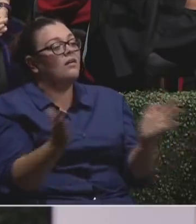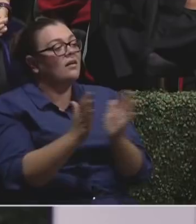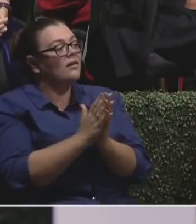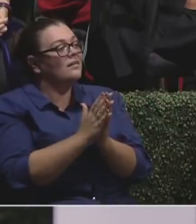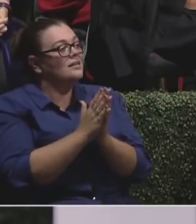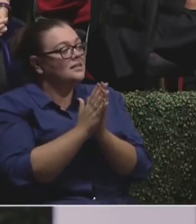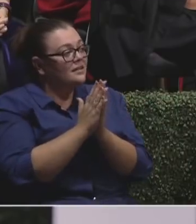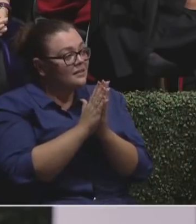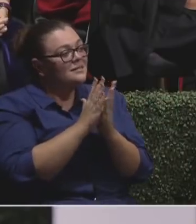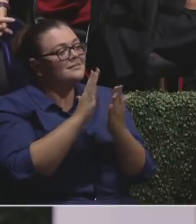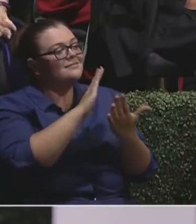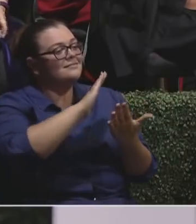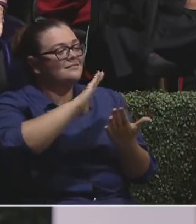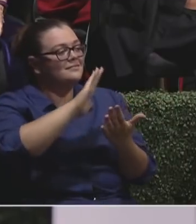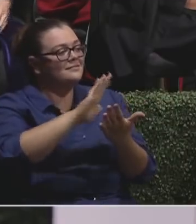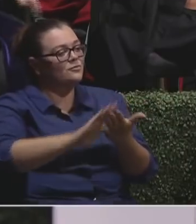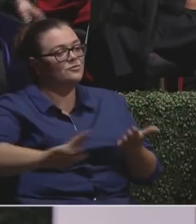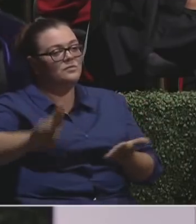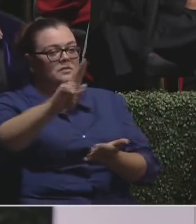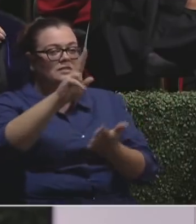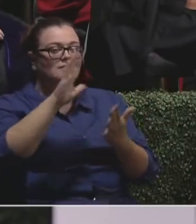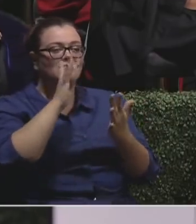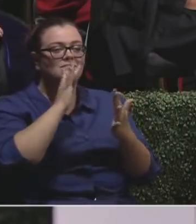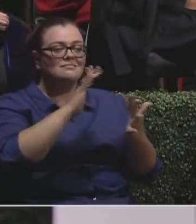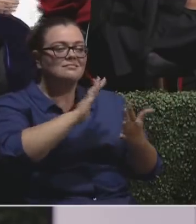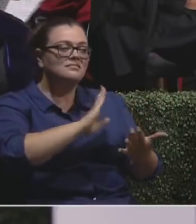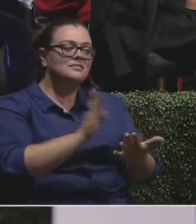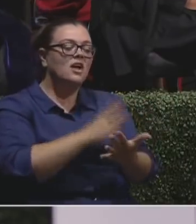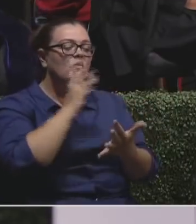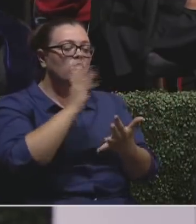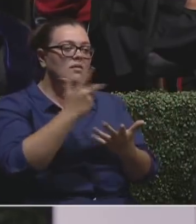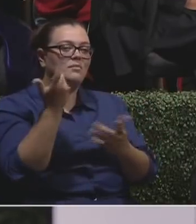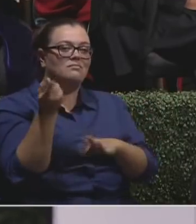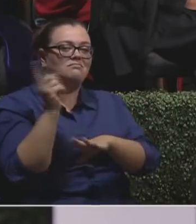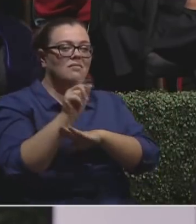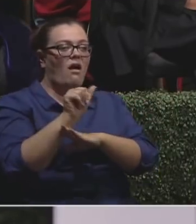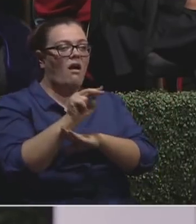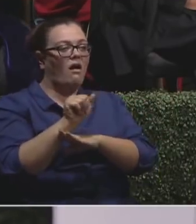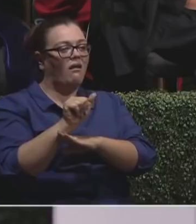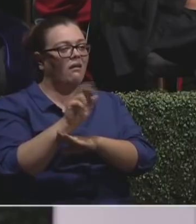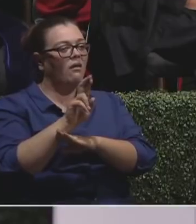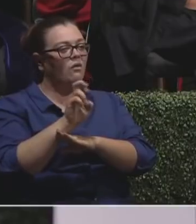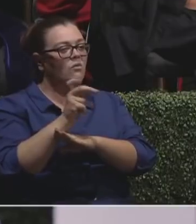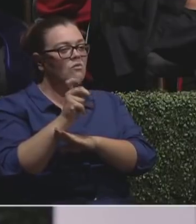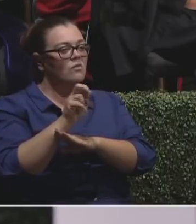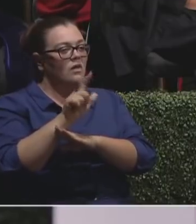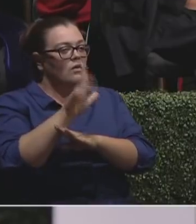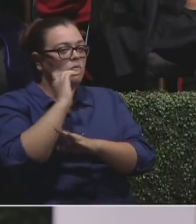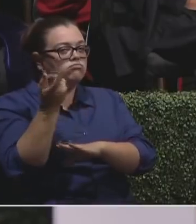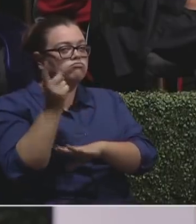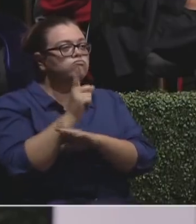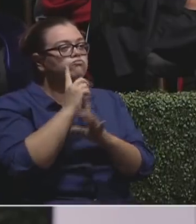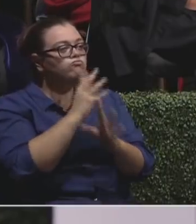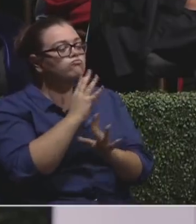ALL RIGHT. ONE LAST PIECE OF BUSINESS. AT THIS TIME, THE UNIVERSITY HYMN WILL BE PERFORMED BY CAL STATE